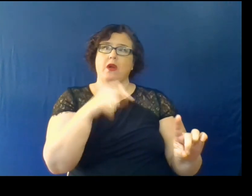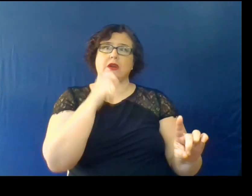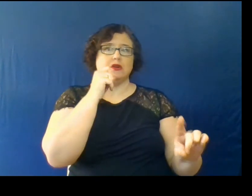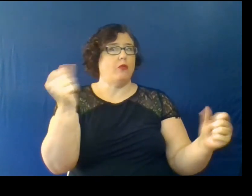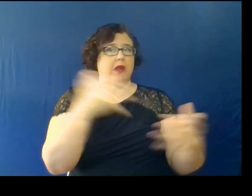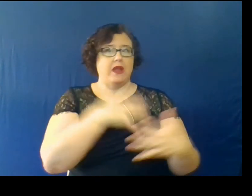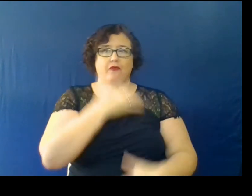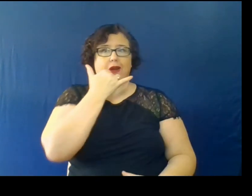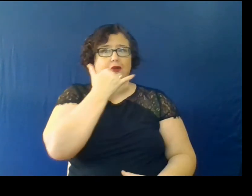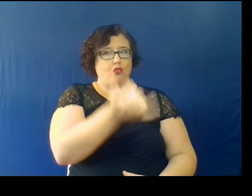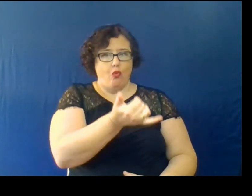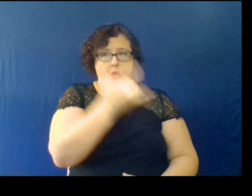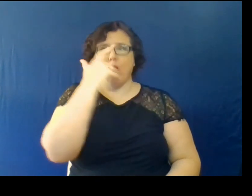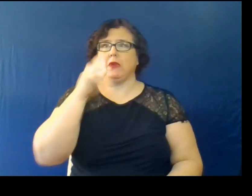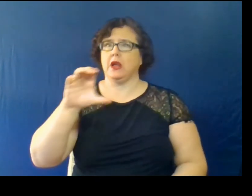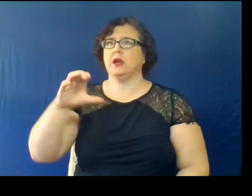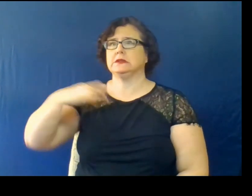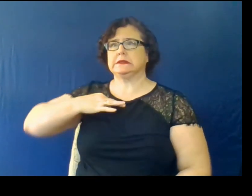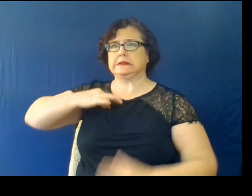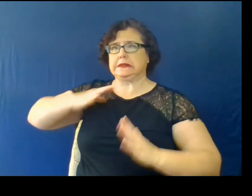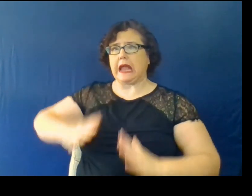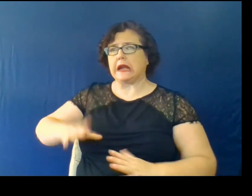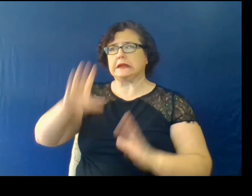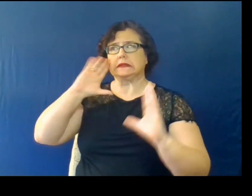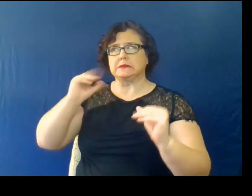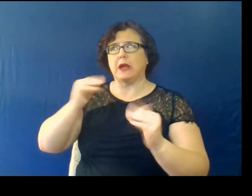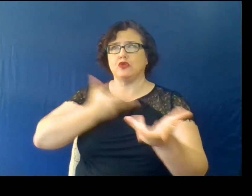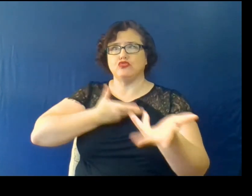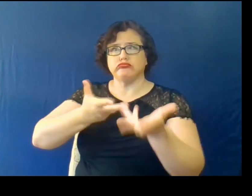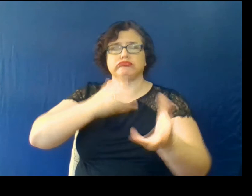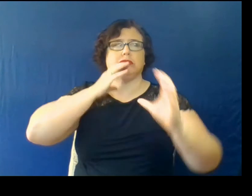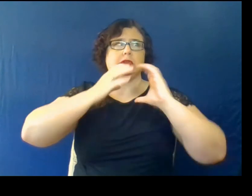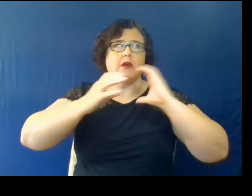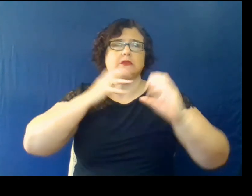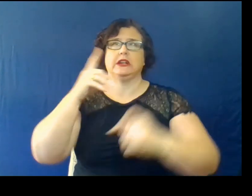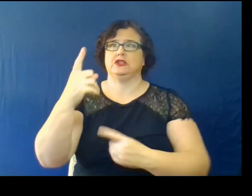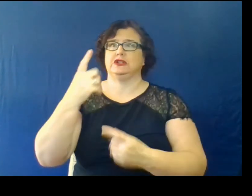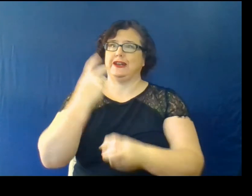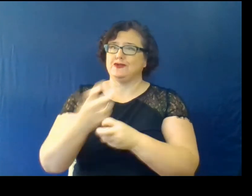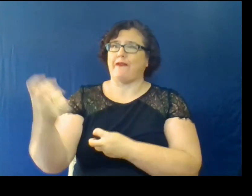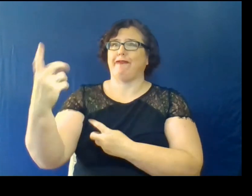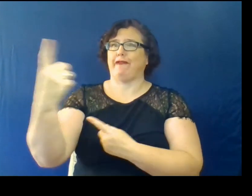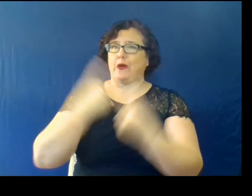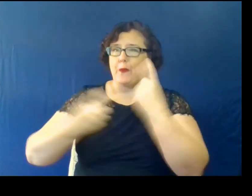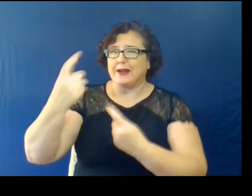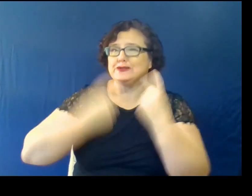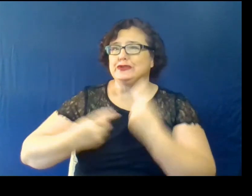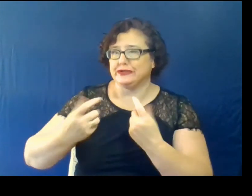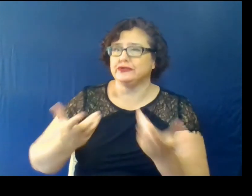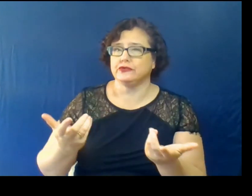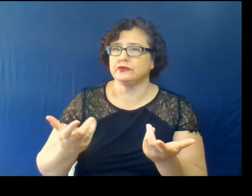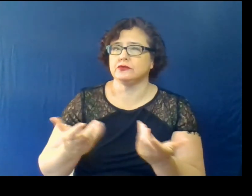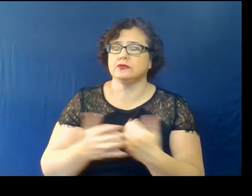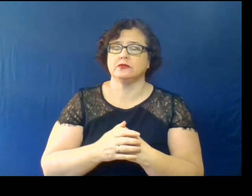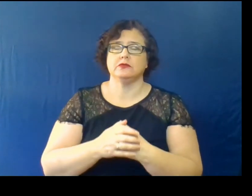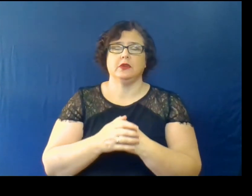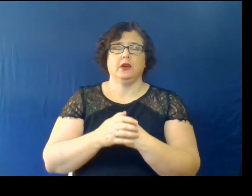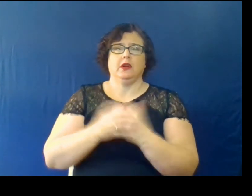expect to have these conversations and have these tough questions come at them. And many of them may